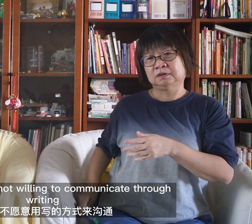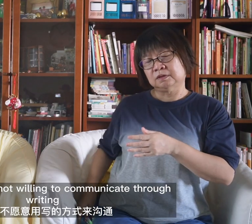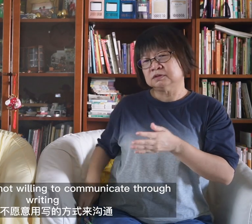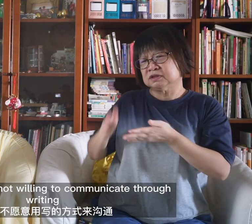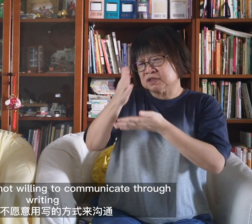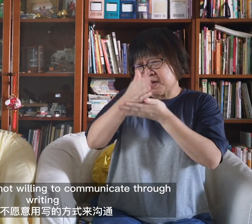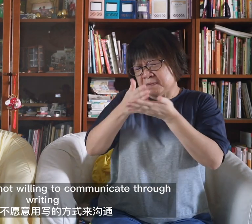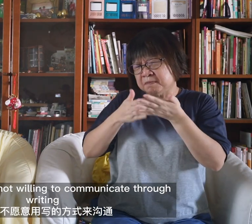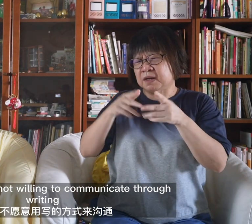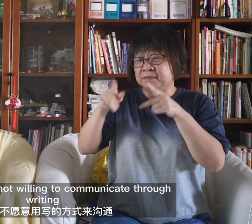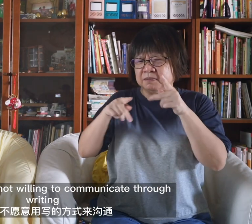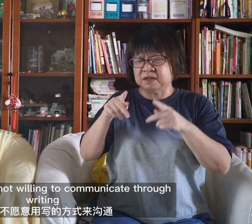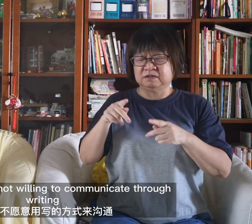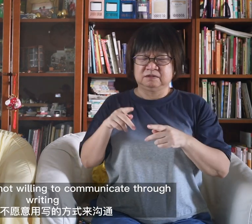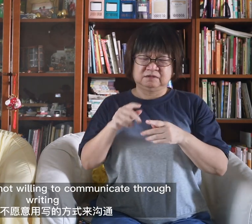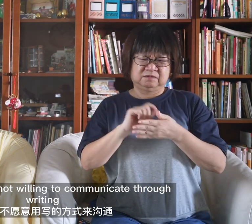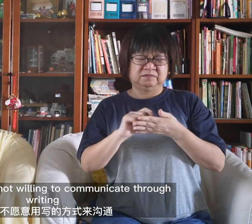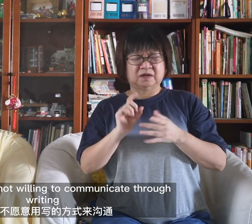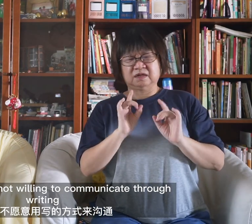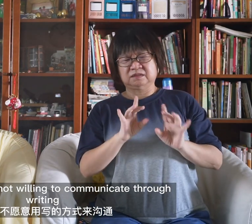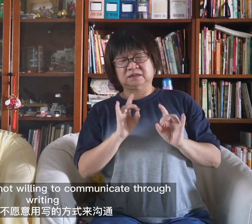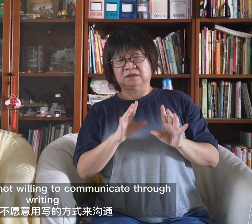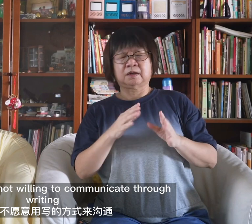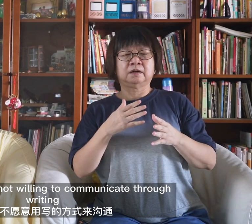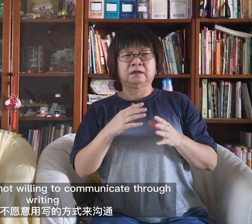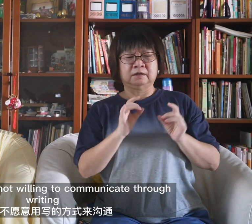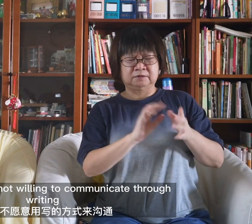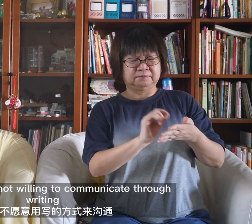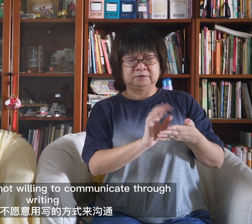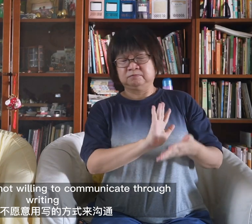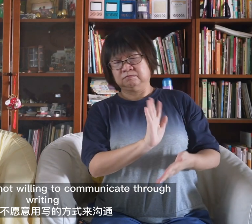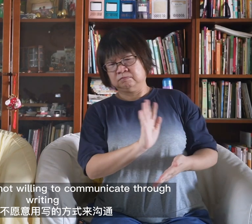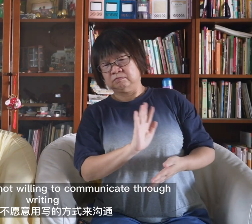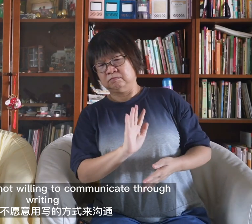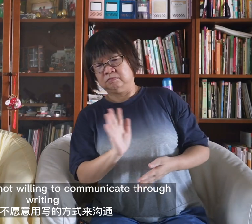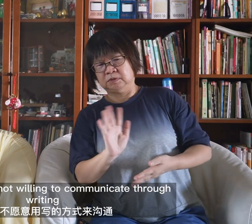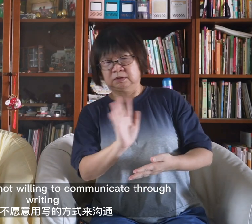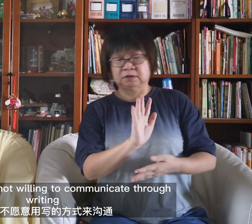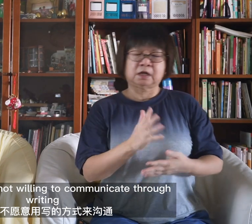Some people are not willing to communicate through writing